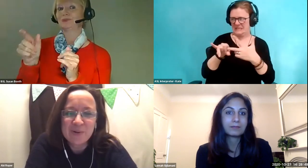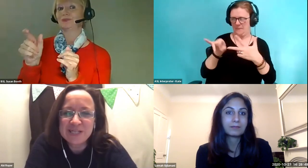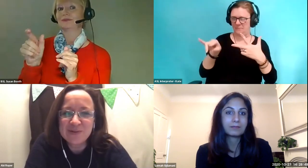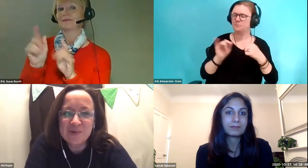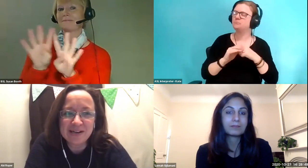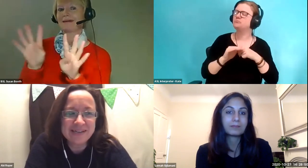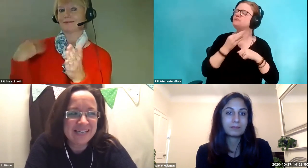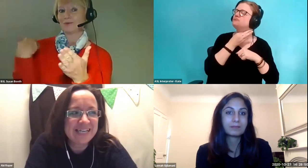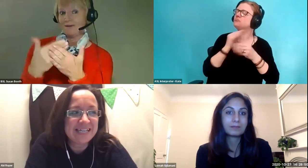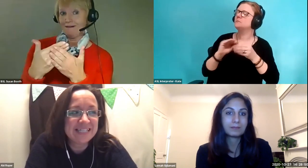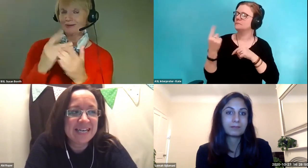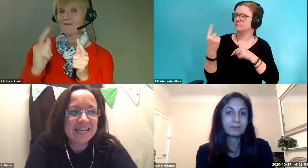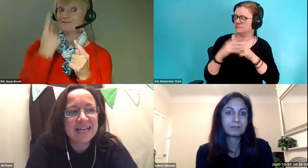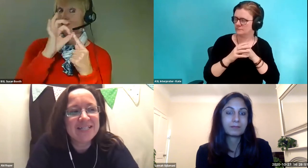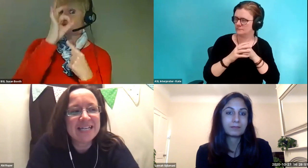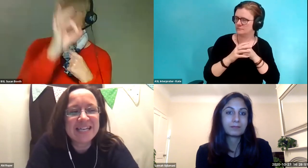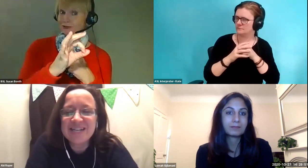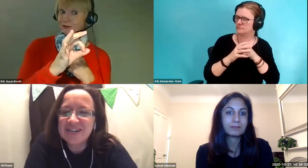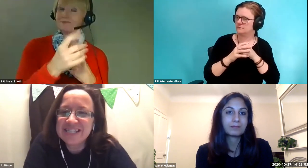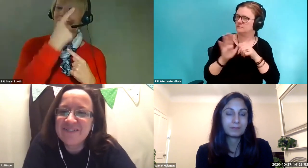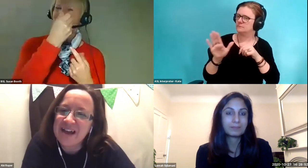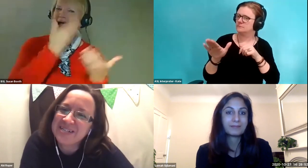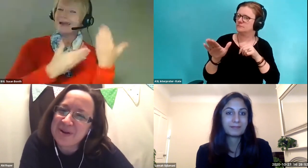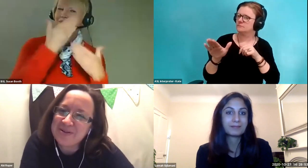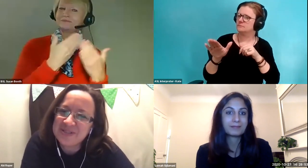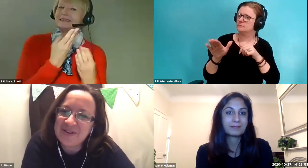question one is can you tell us an interesting fact about yourself